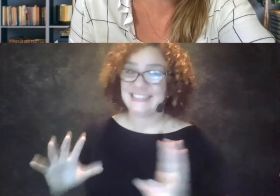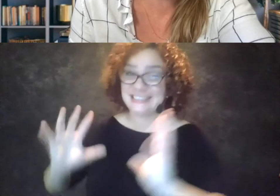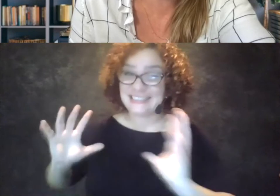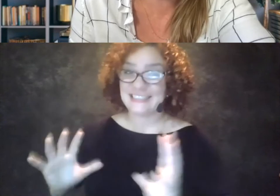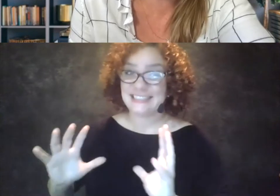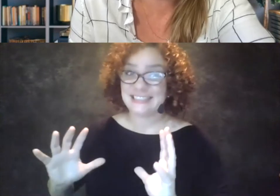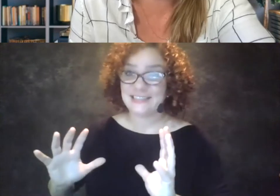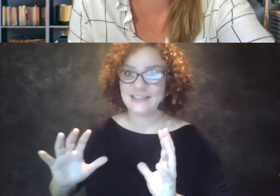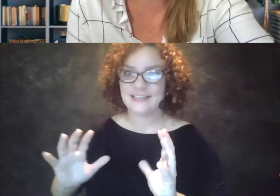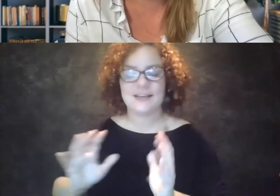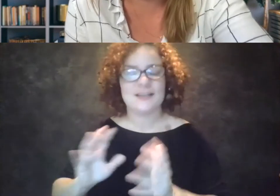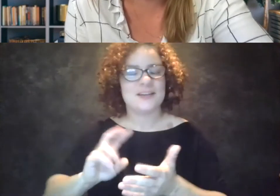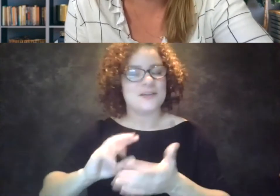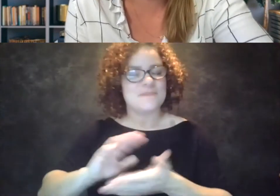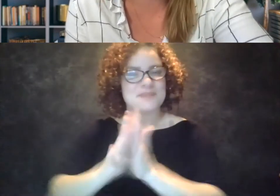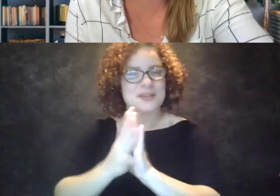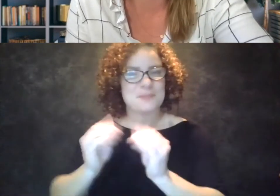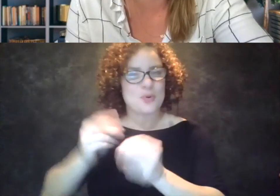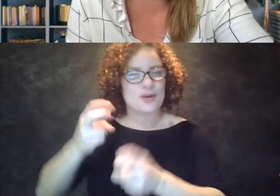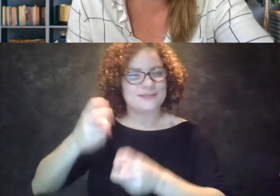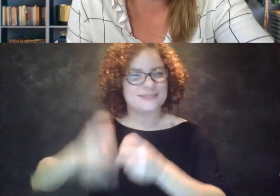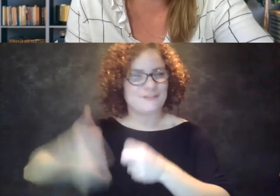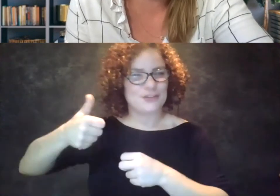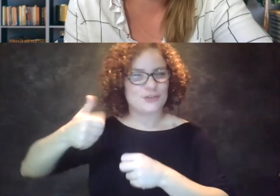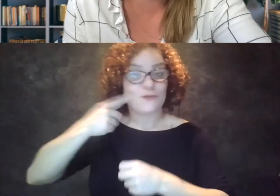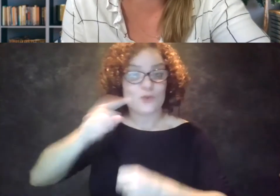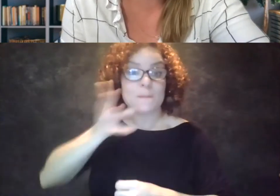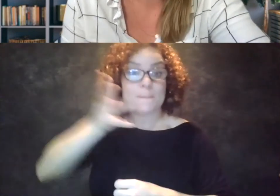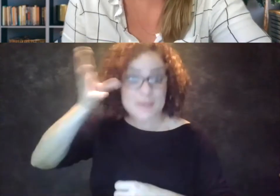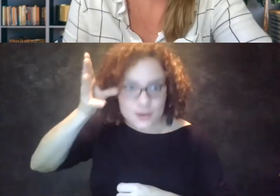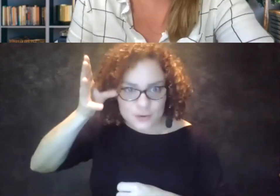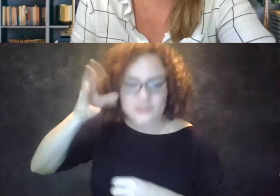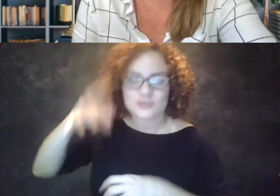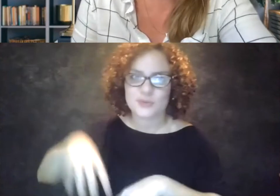it really challenging like as the parent to do it. Which people can I mean that's one